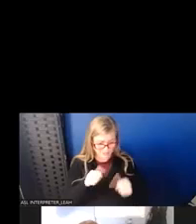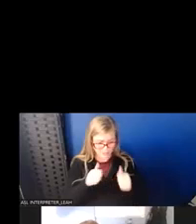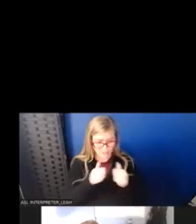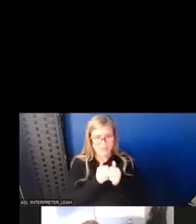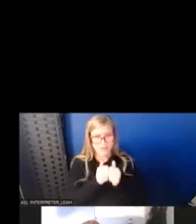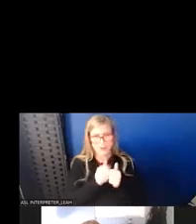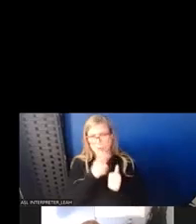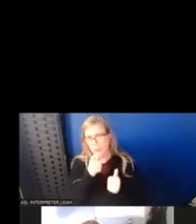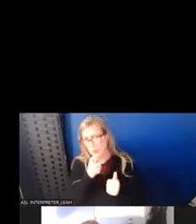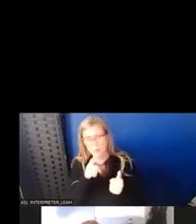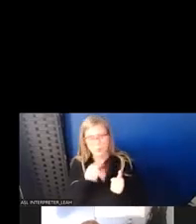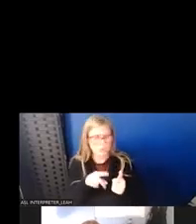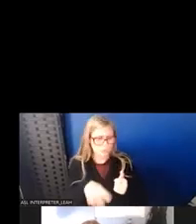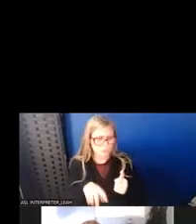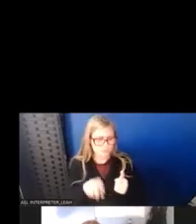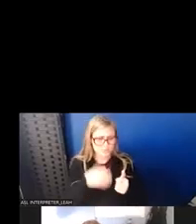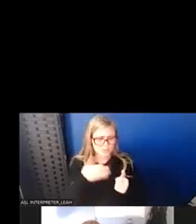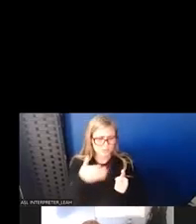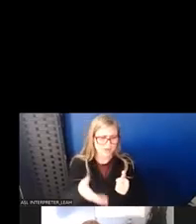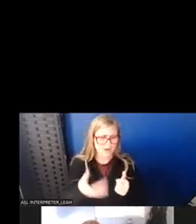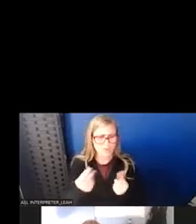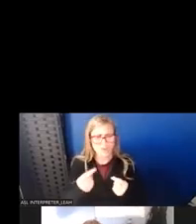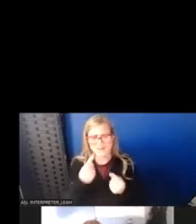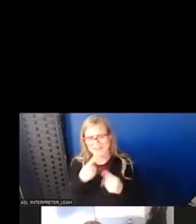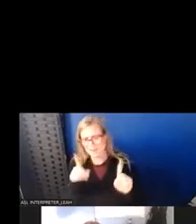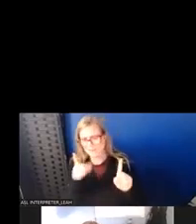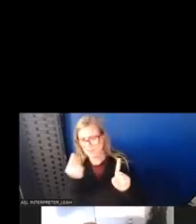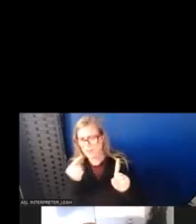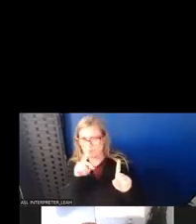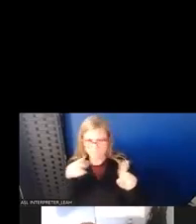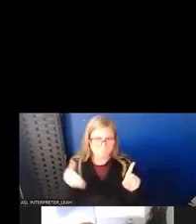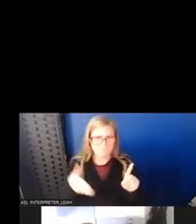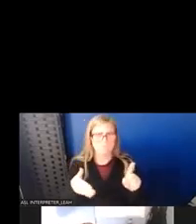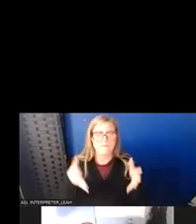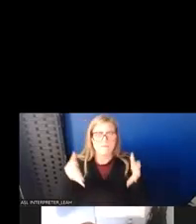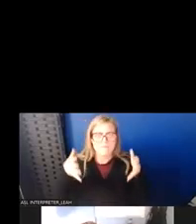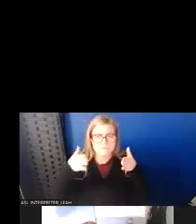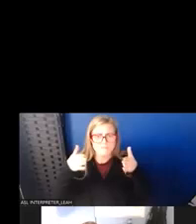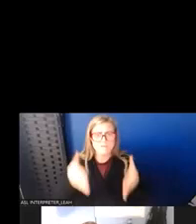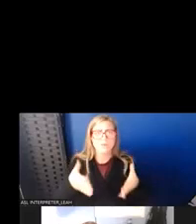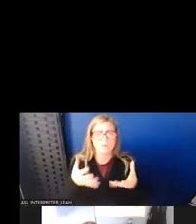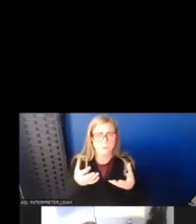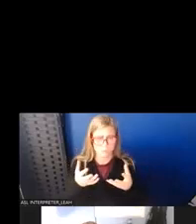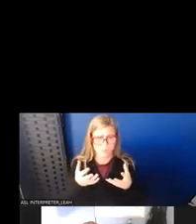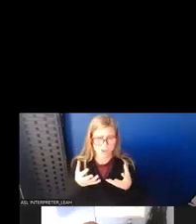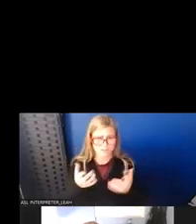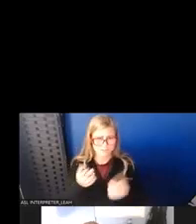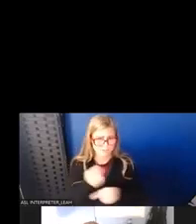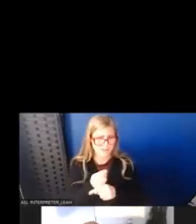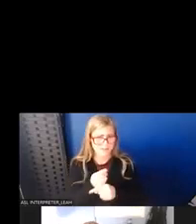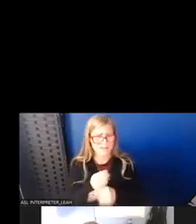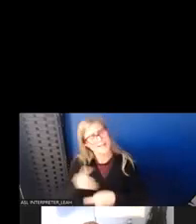we want to accomplish so that we can really stay focused. And then at the end we also want to make some time to make sure